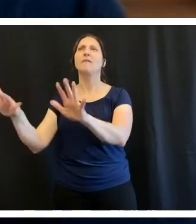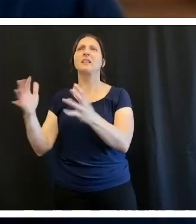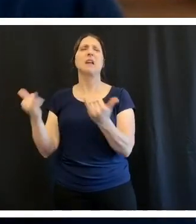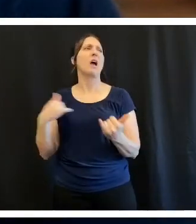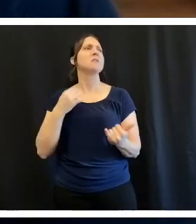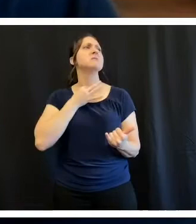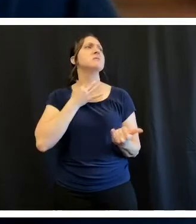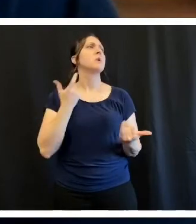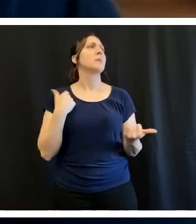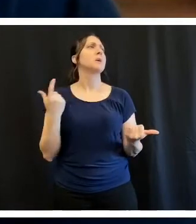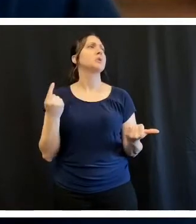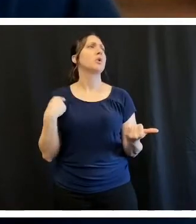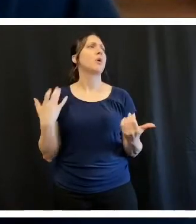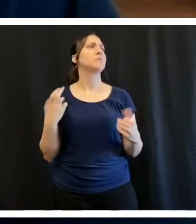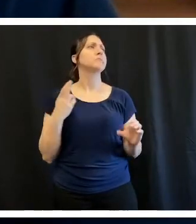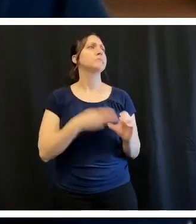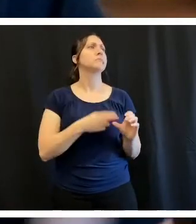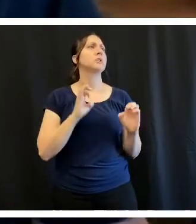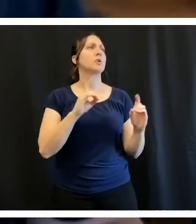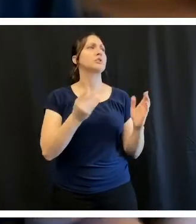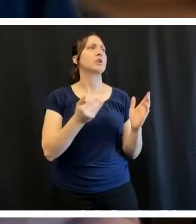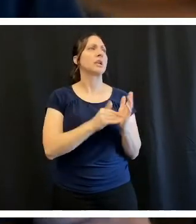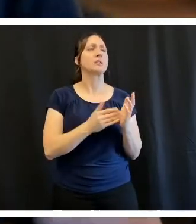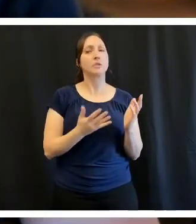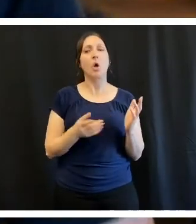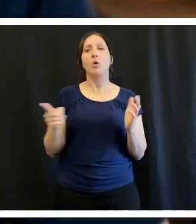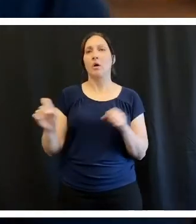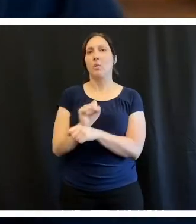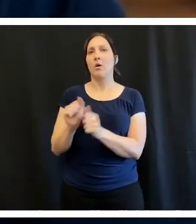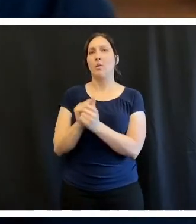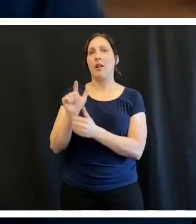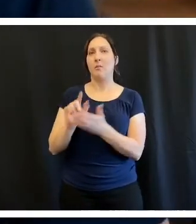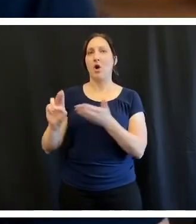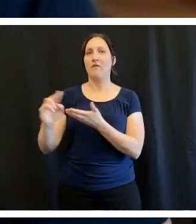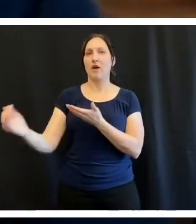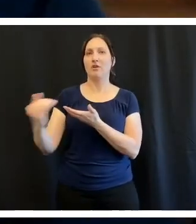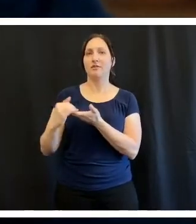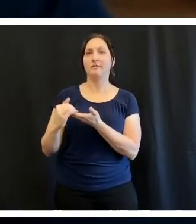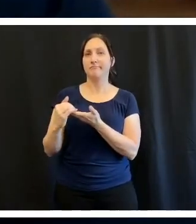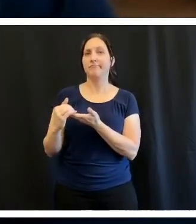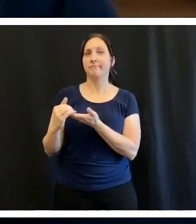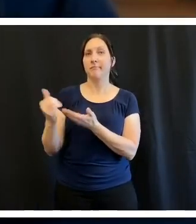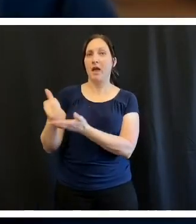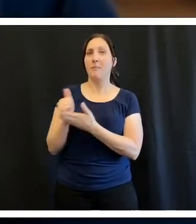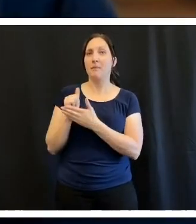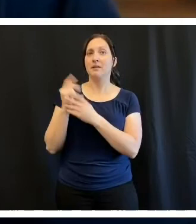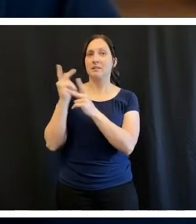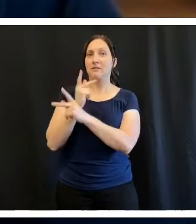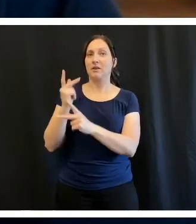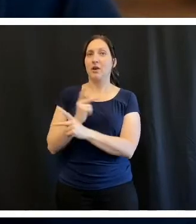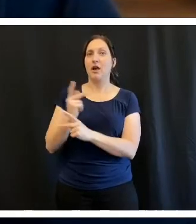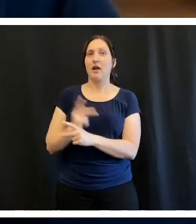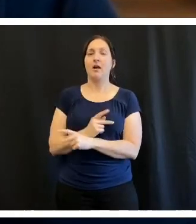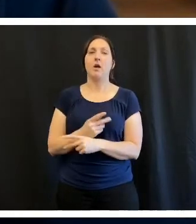and started working with Lamar University to help us find a way to get that really great learning experience,